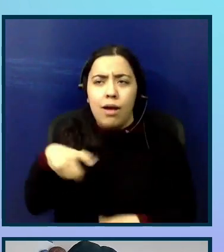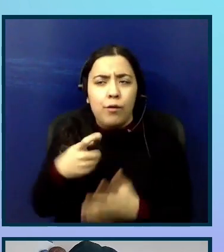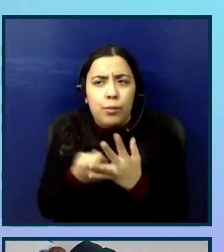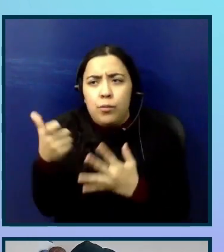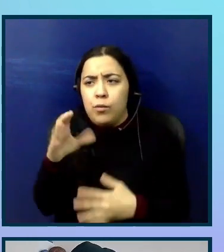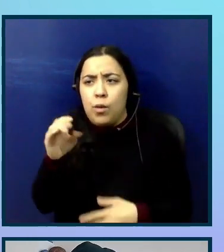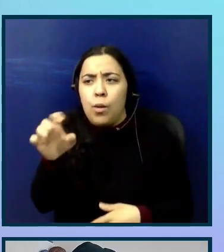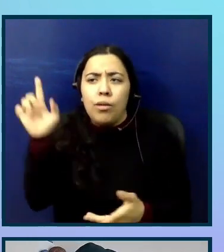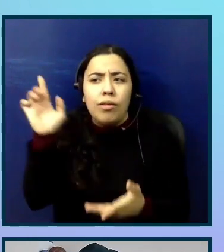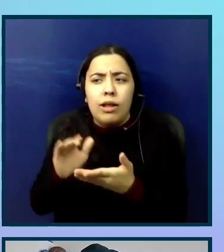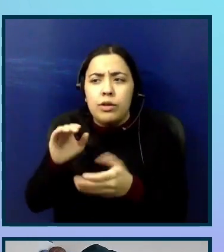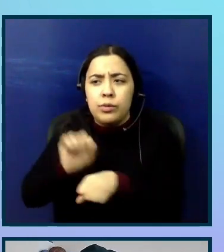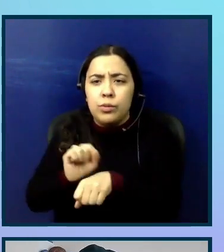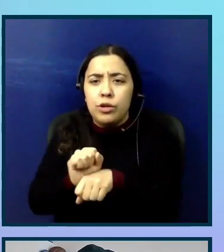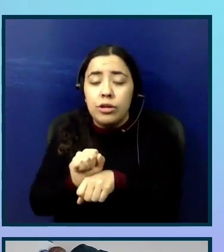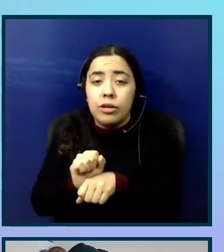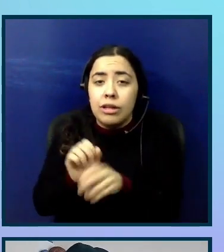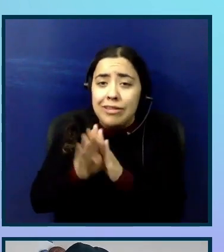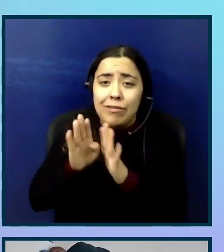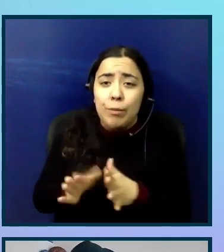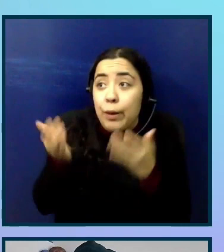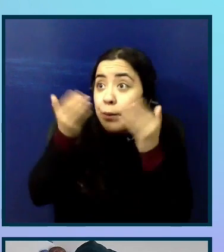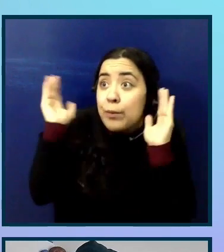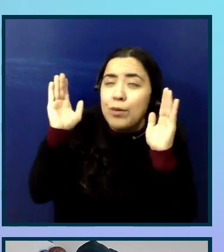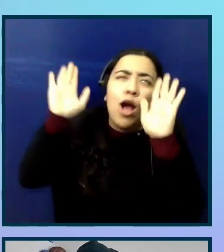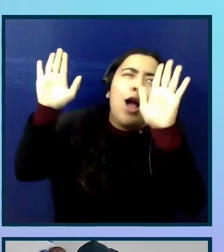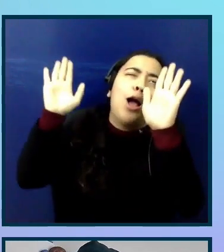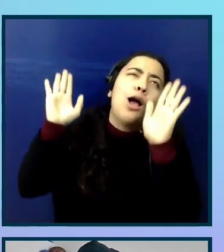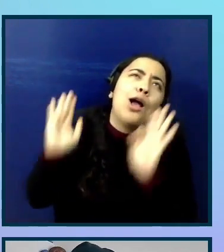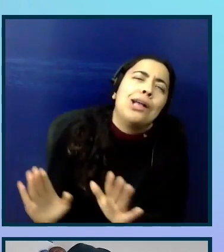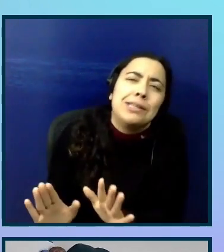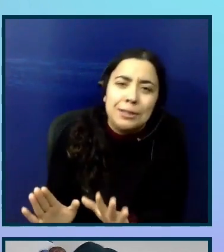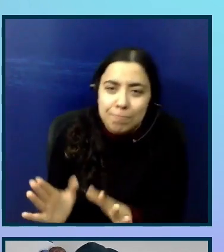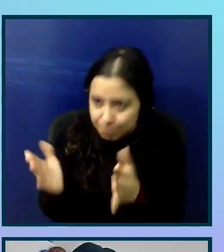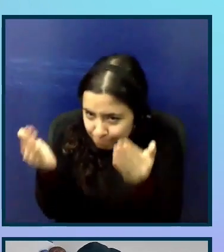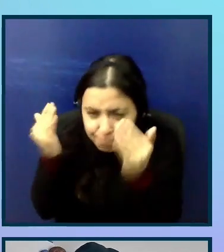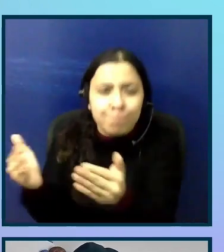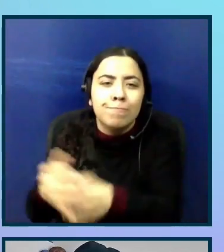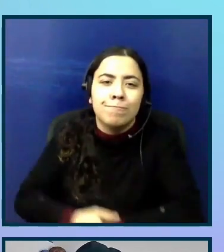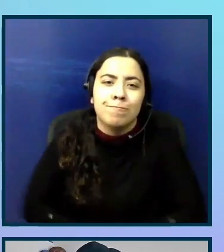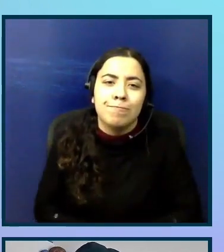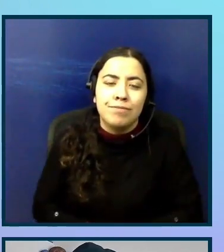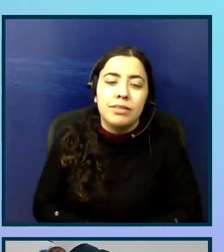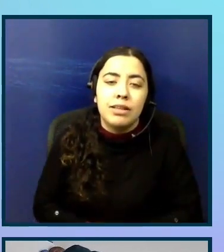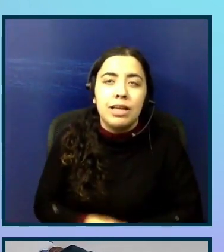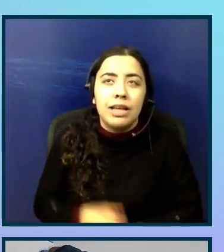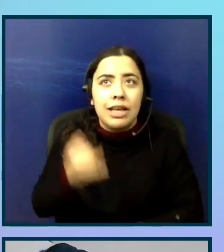to deal with, they're gonna be like awesome, guaranteed. Unless, you have some people that really do like,